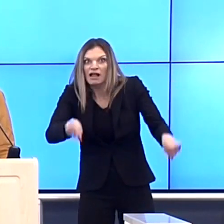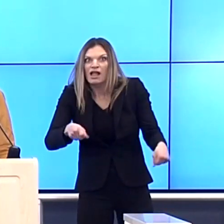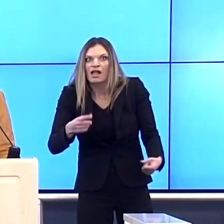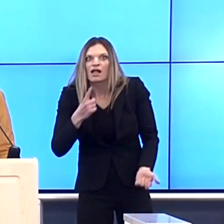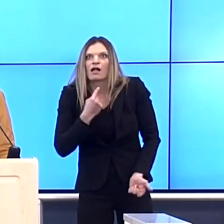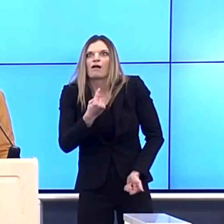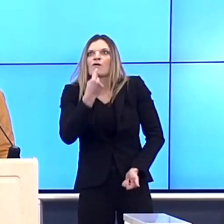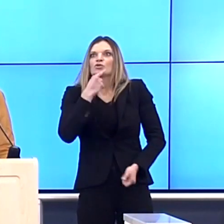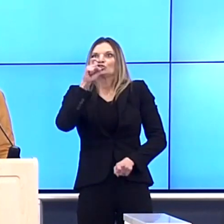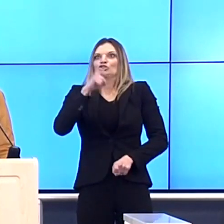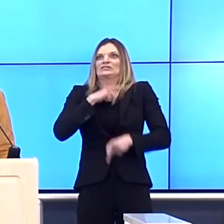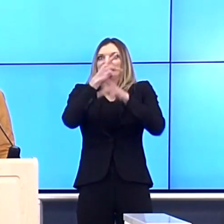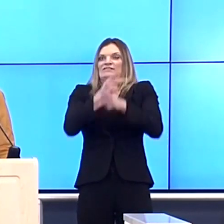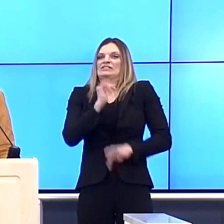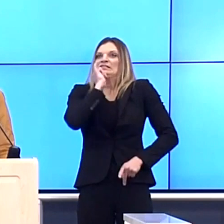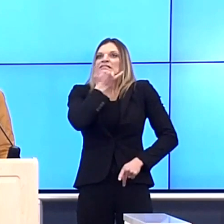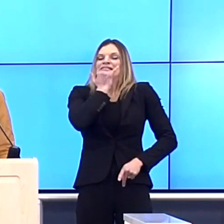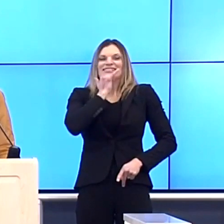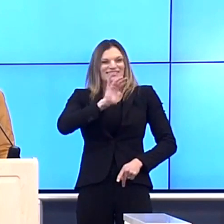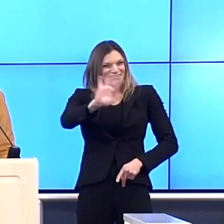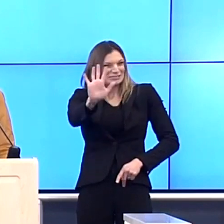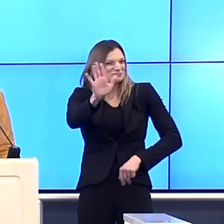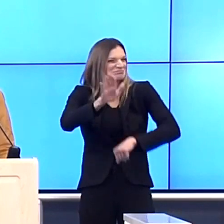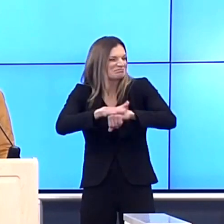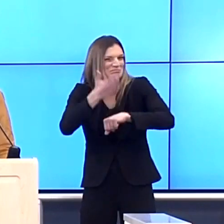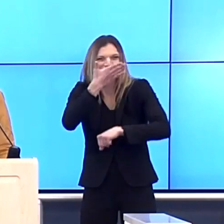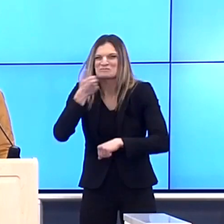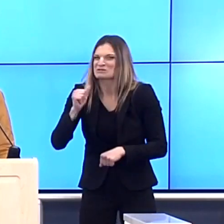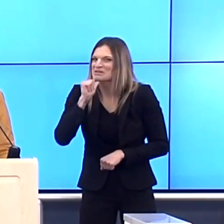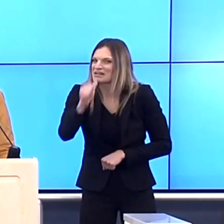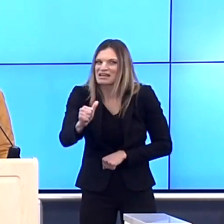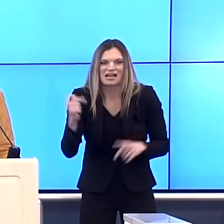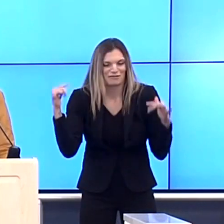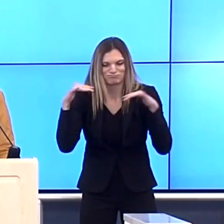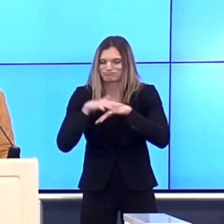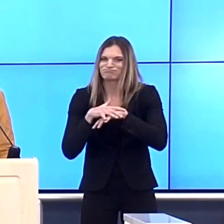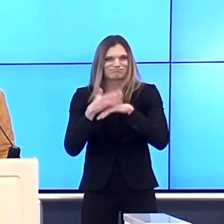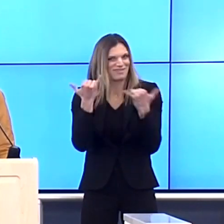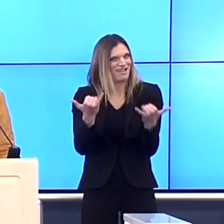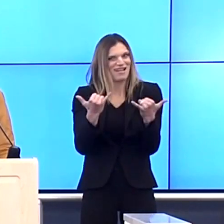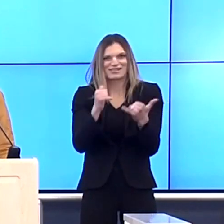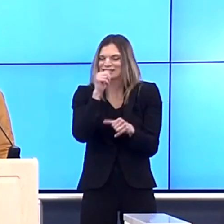FUTURE HOLIDAY EVER AGAIN. AS HARD AS THIS IS, WE ALL NEED AS HARD AS THIS IS, WE ALL NEED TO MAKE SHORT TERM SACRIFICES